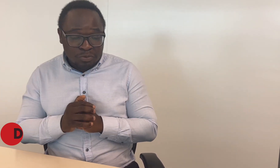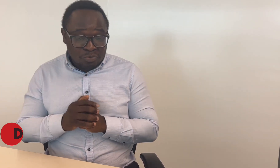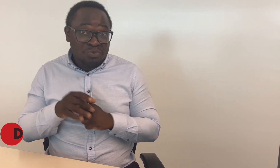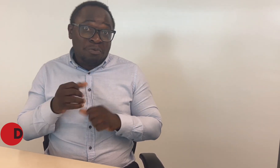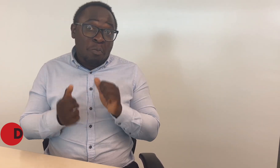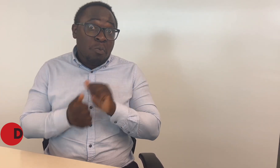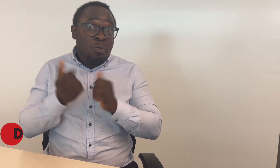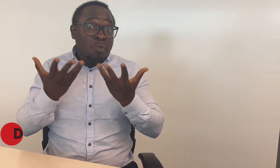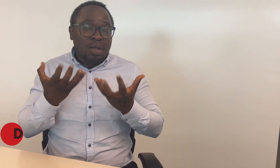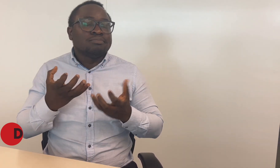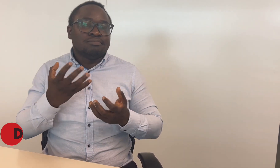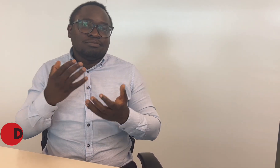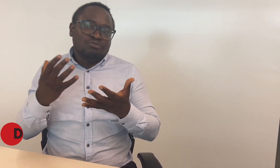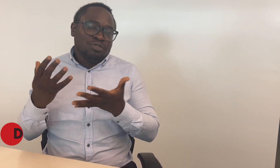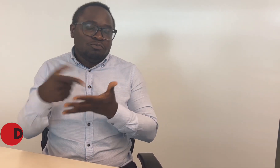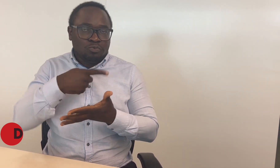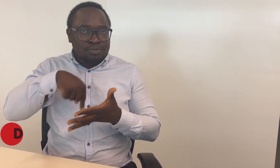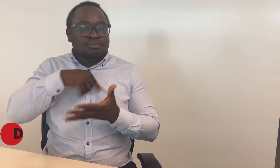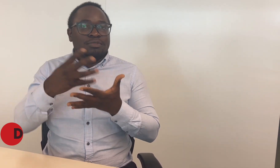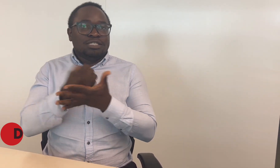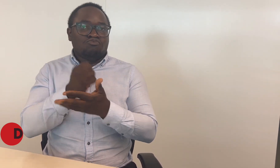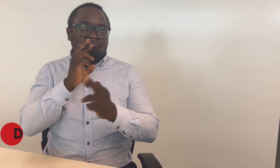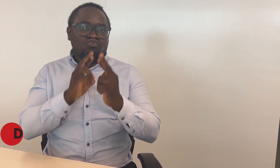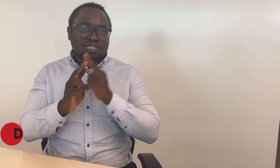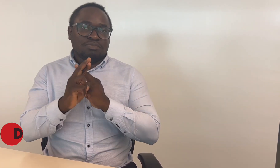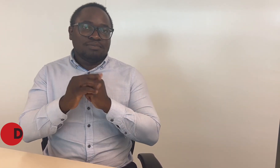Most of all, we want respect.